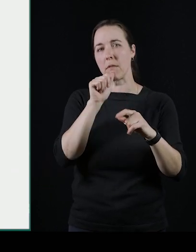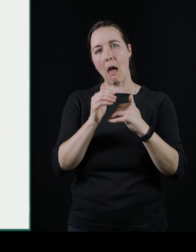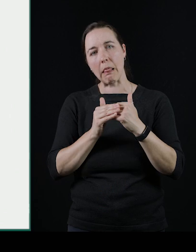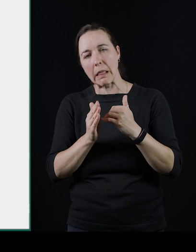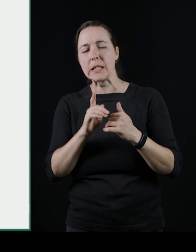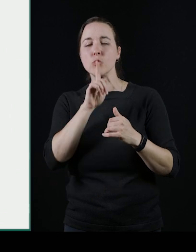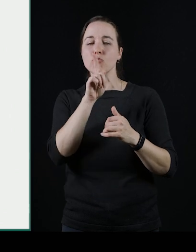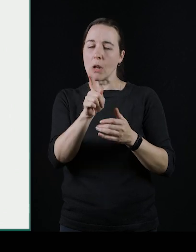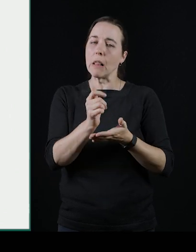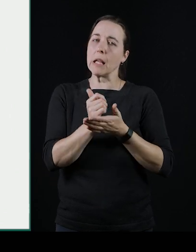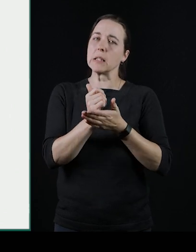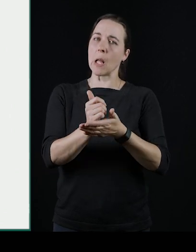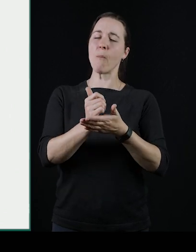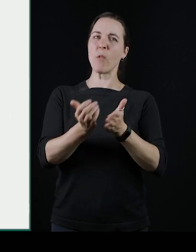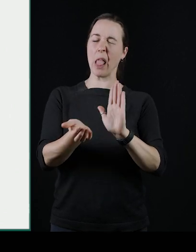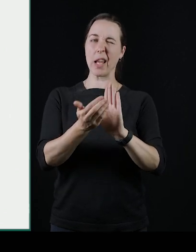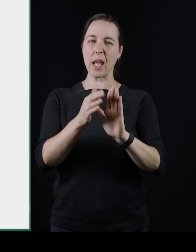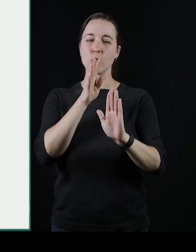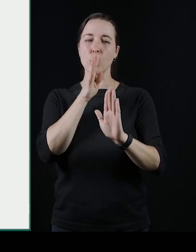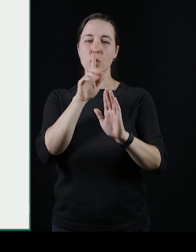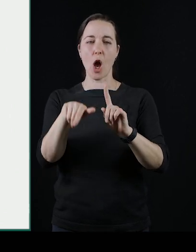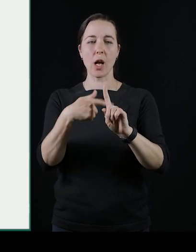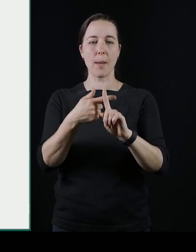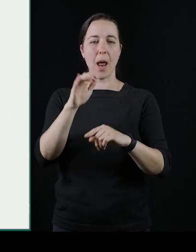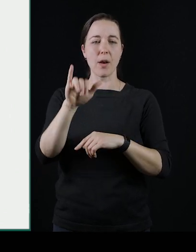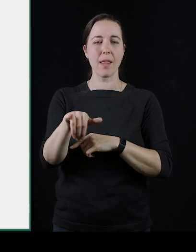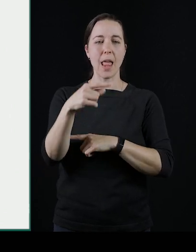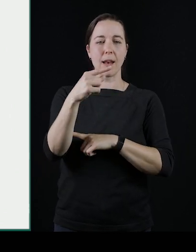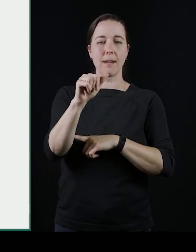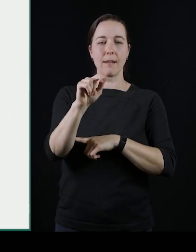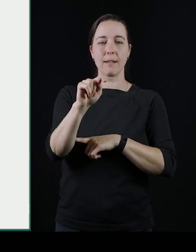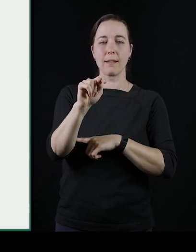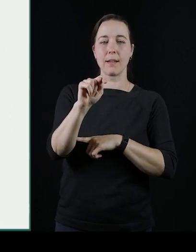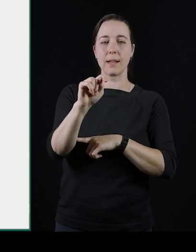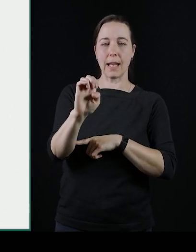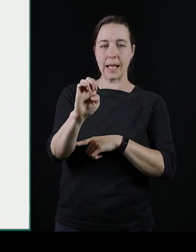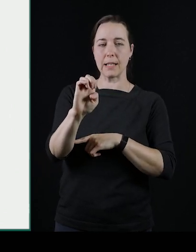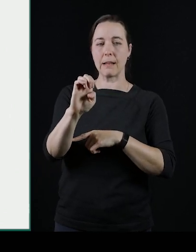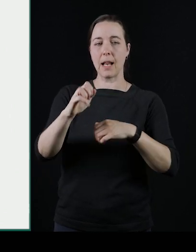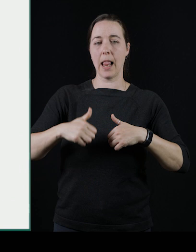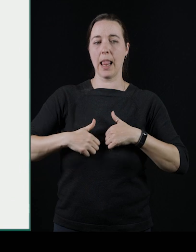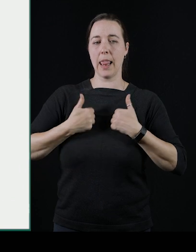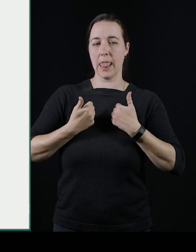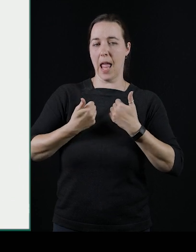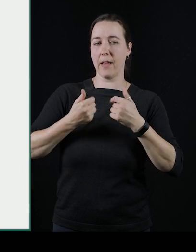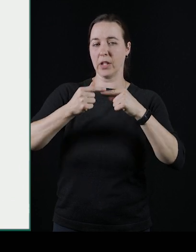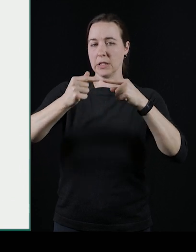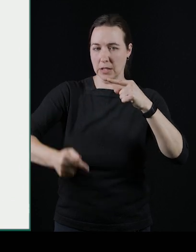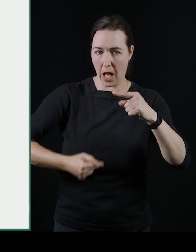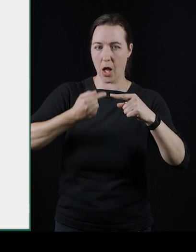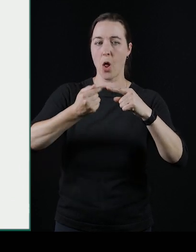to talk about the game life cycle, right? So to recap, in the beginning,